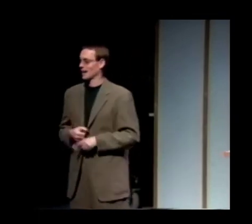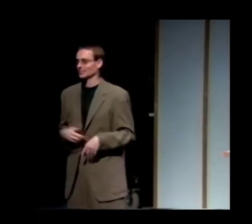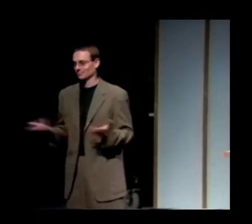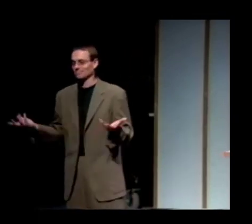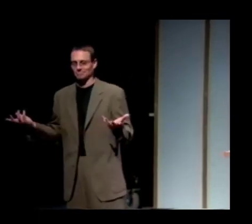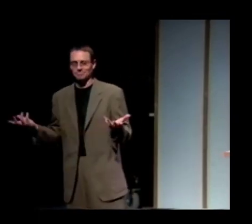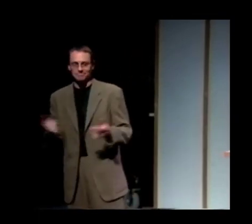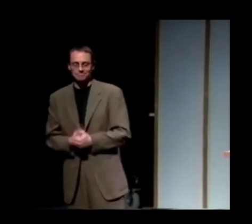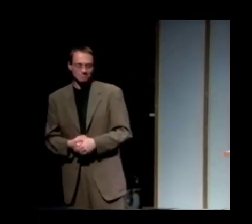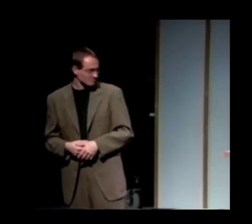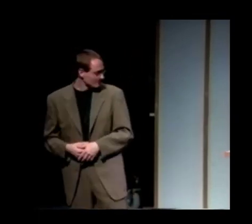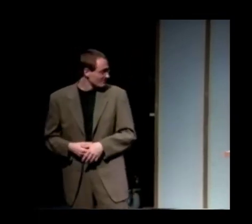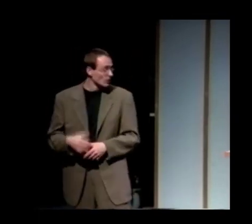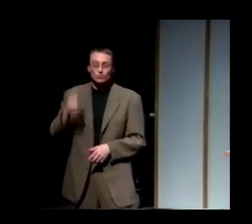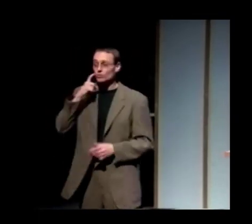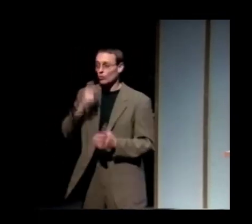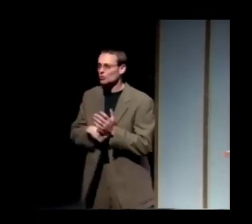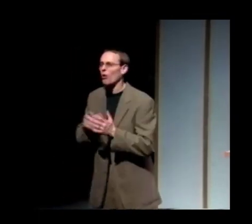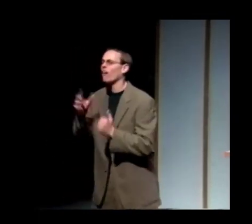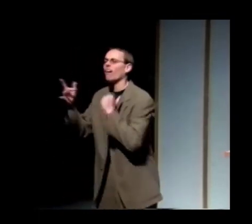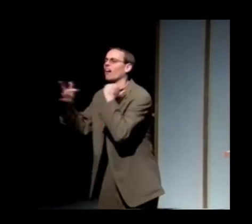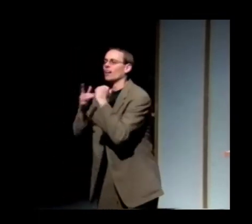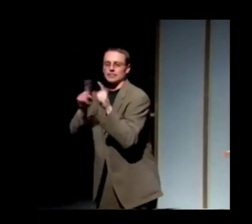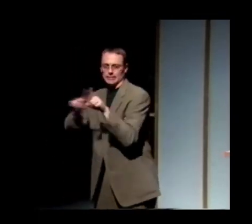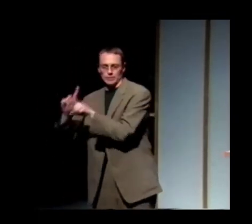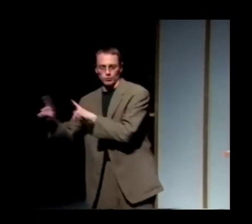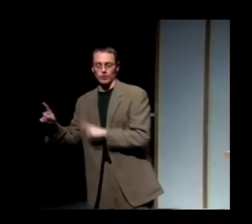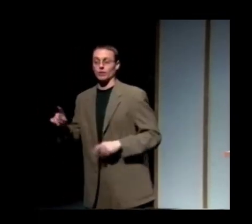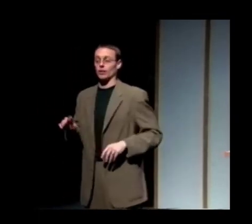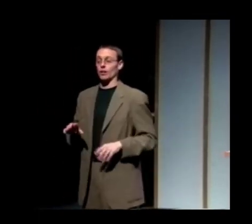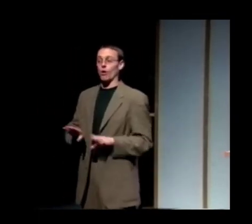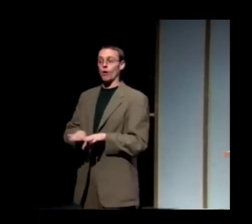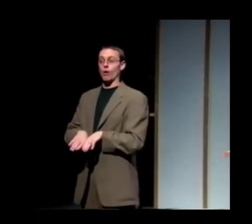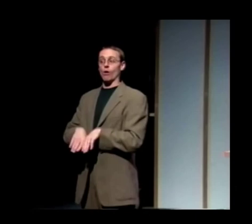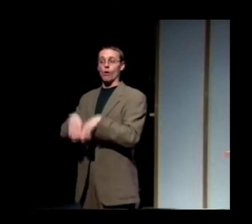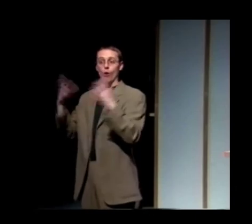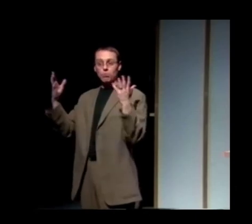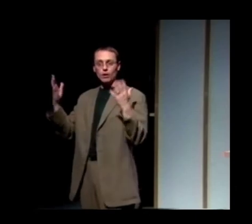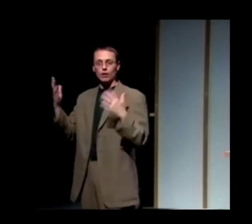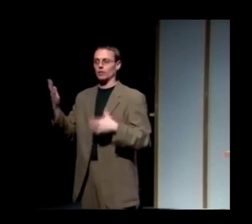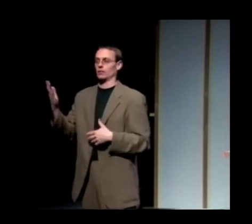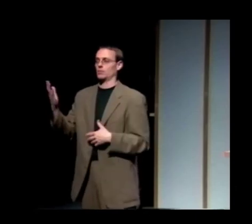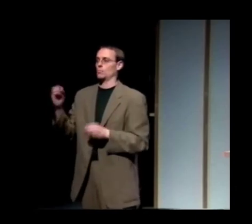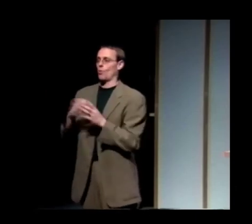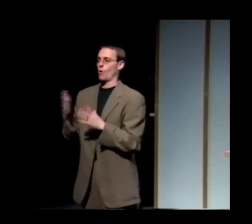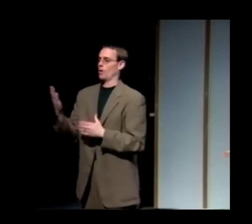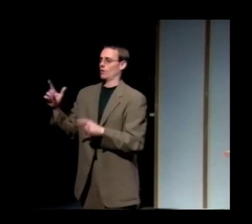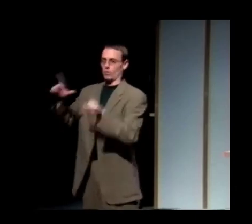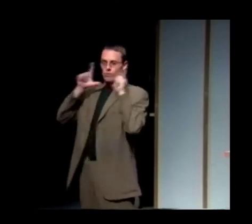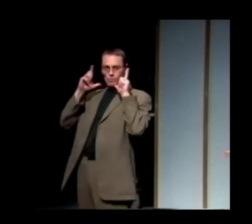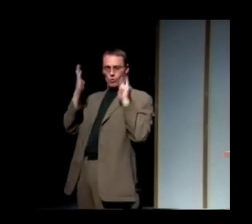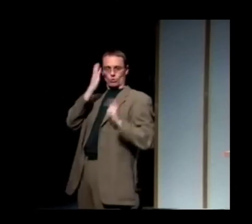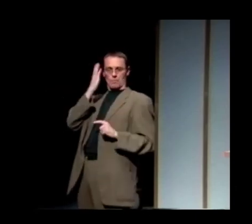SO OBVIOUSLY, IMPACT. OBVIOUSLY HAS IMPACT, AND DID YOU NOTICE THE DIFFERENT TECHNIQUES? YOU HAD AN OPENING SEQUENCE.